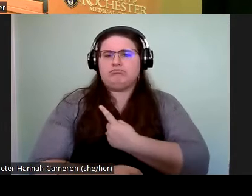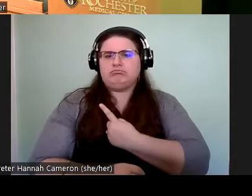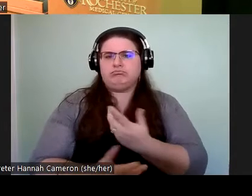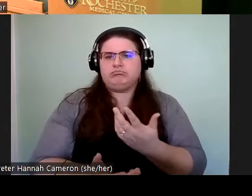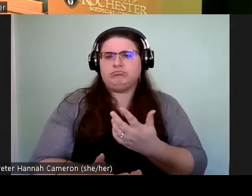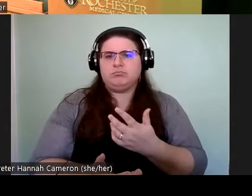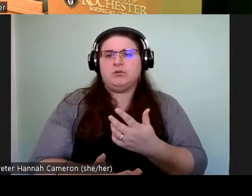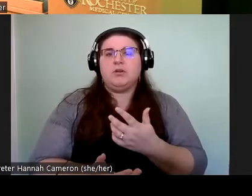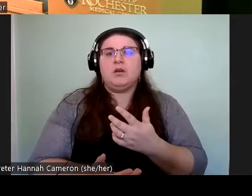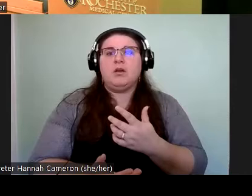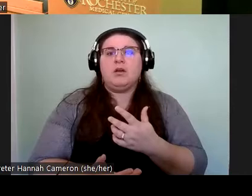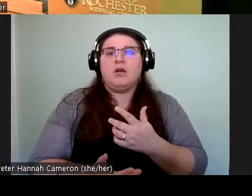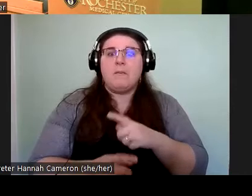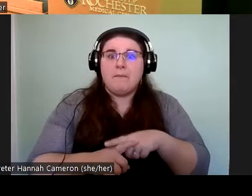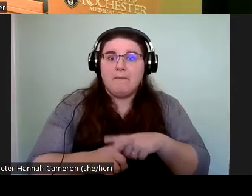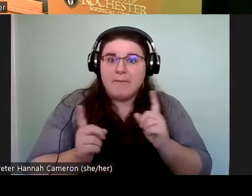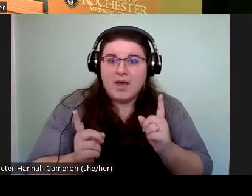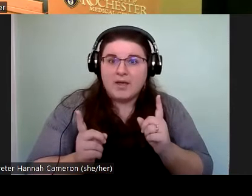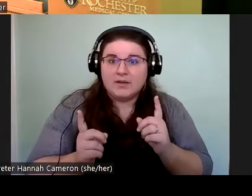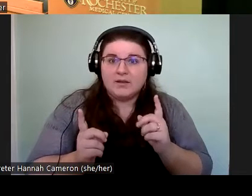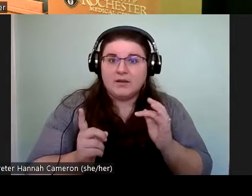have someone in the room when you're discharged because you're not going to remember what we're